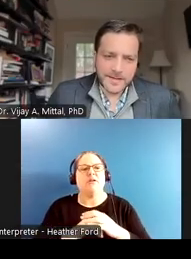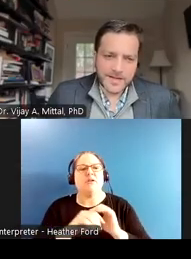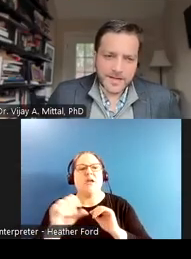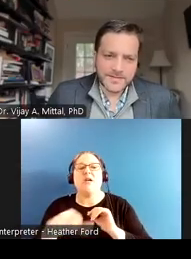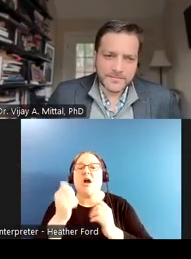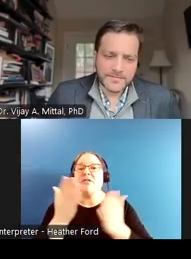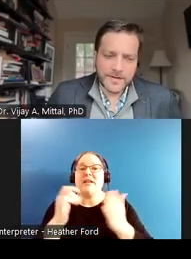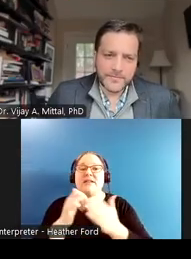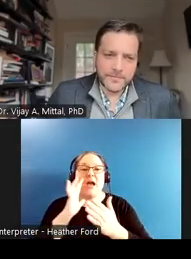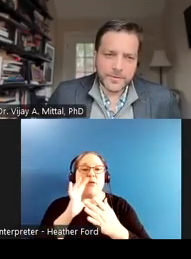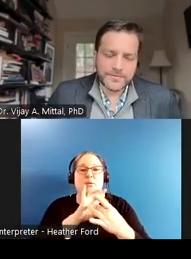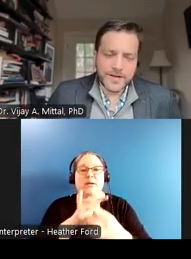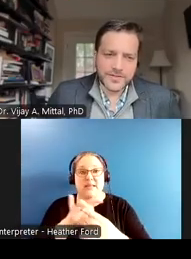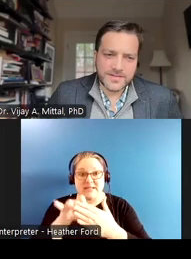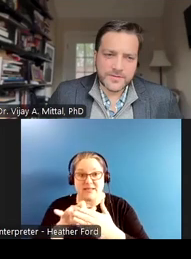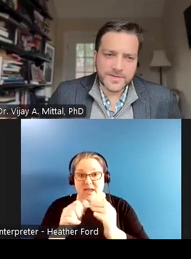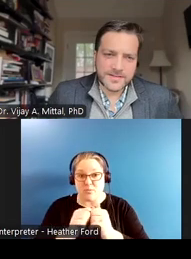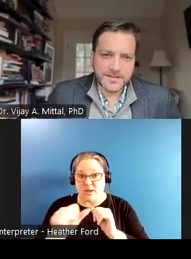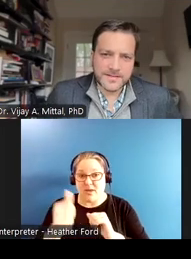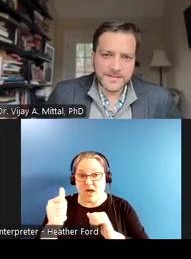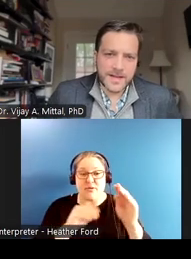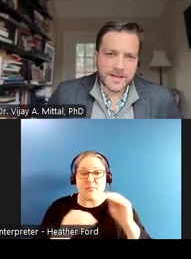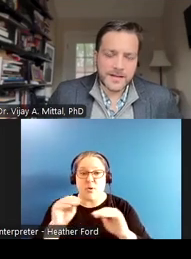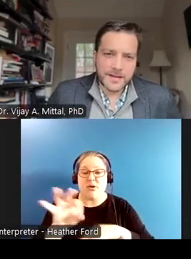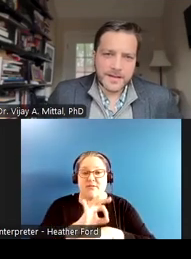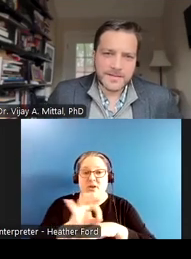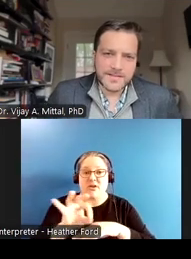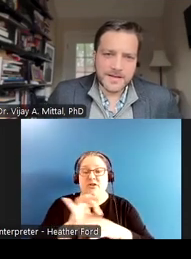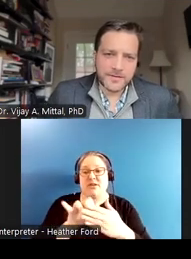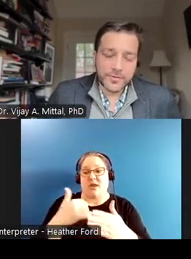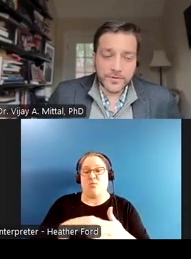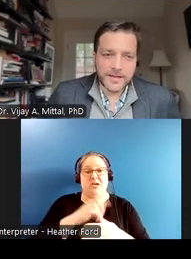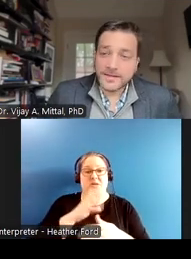same kinds of of motor functions that we've been discussing today. In this study, we're looking at